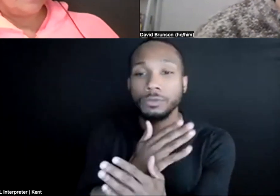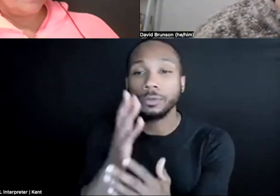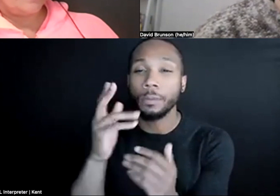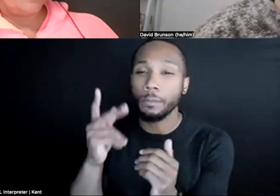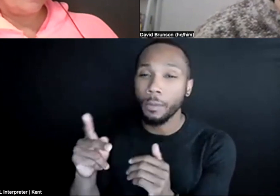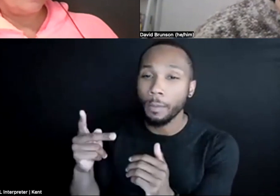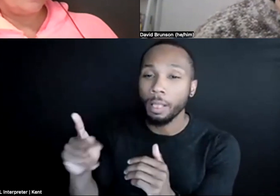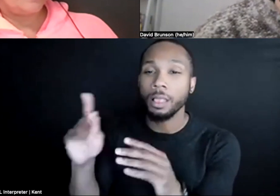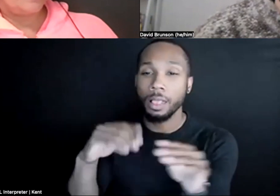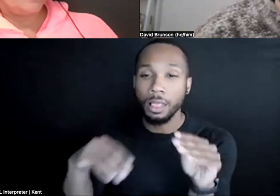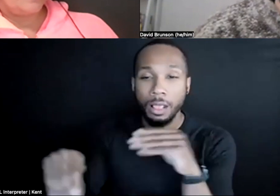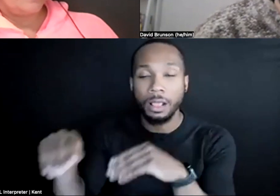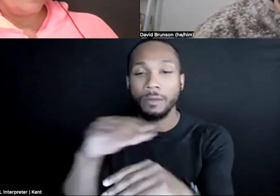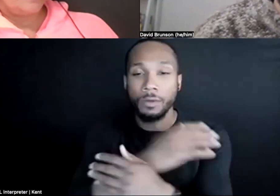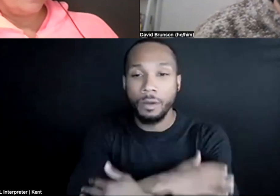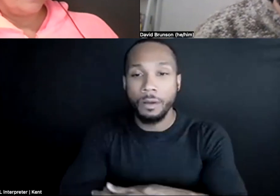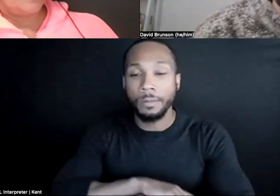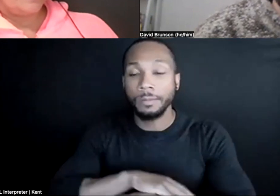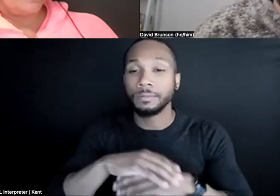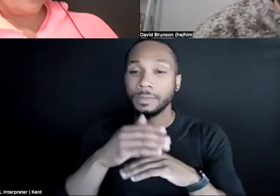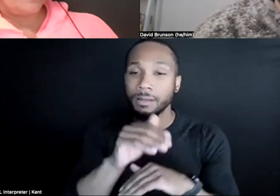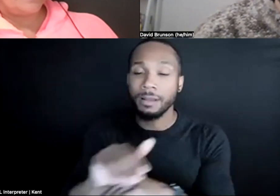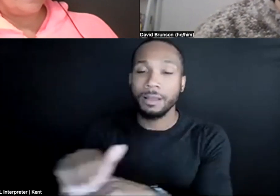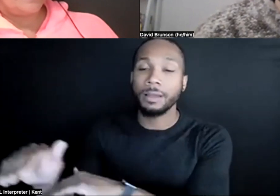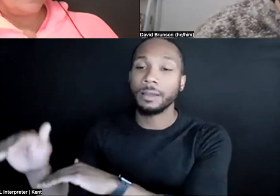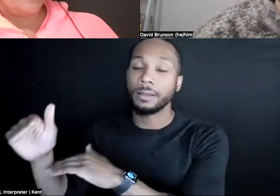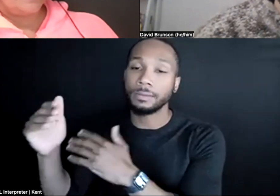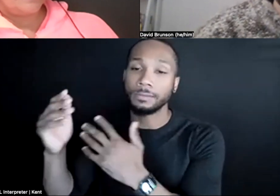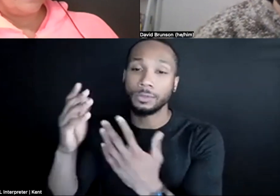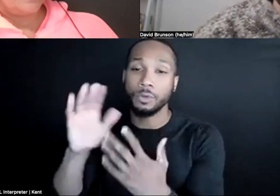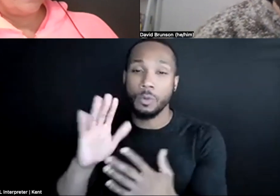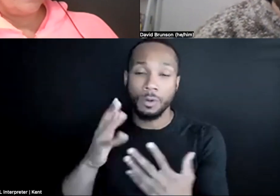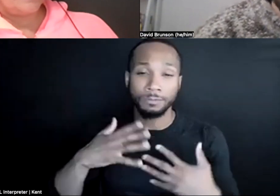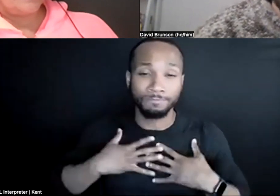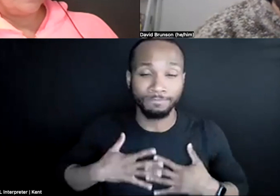the movement of your arms The night swallows the misery that mangles your day